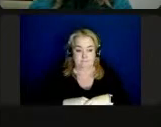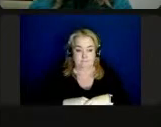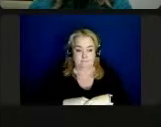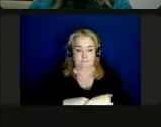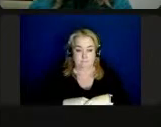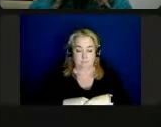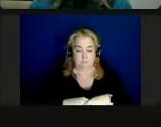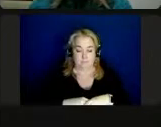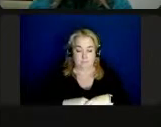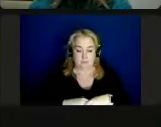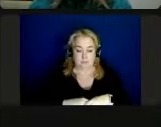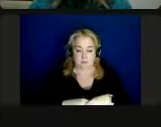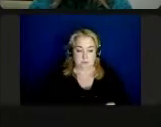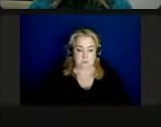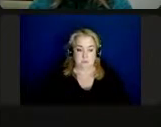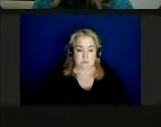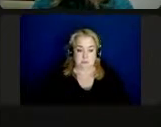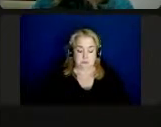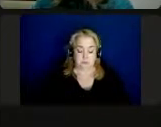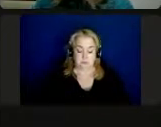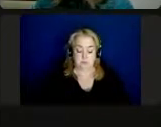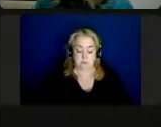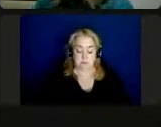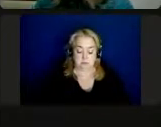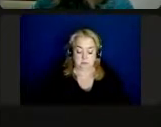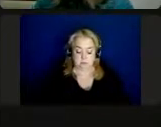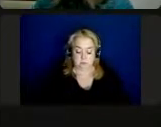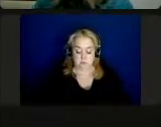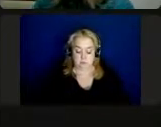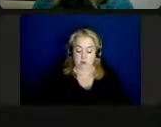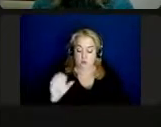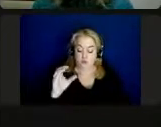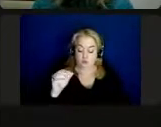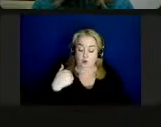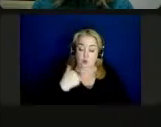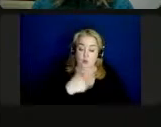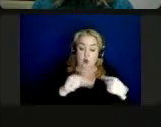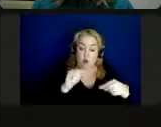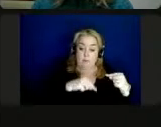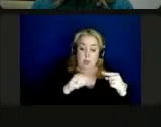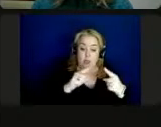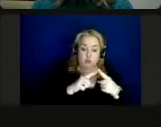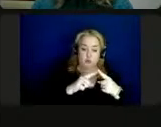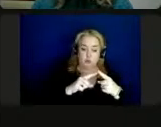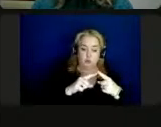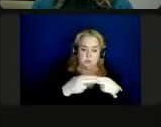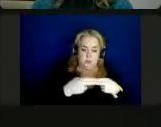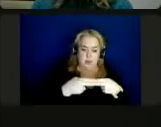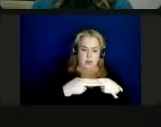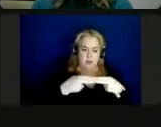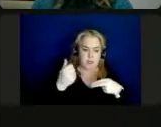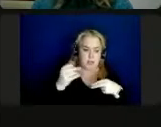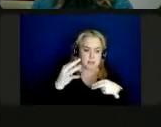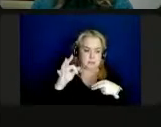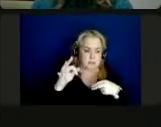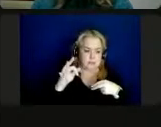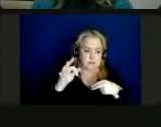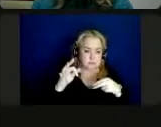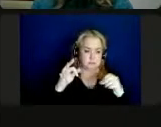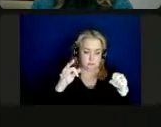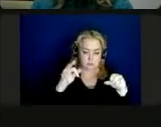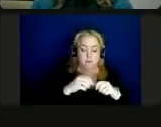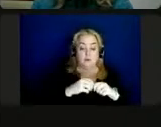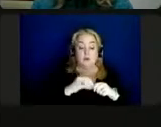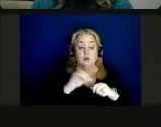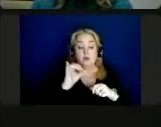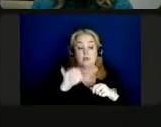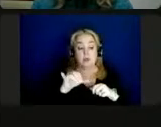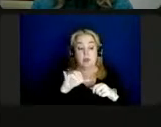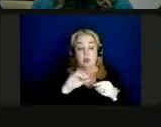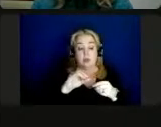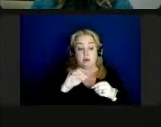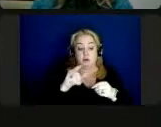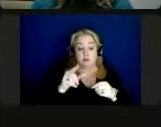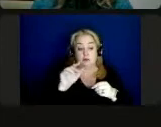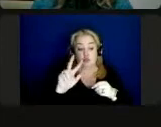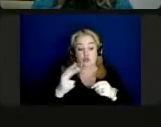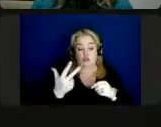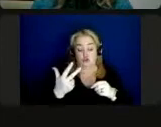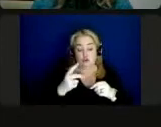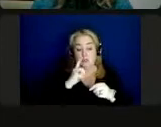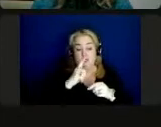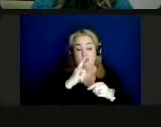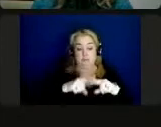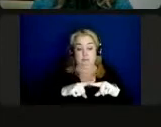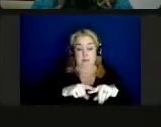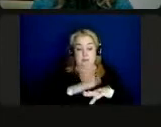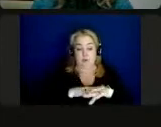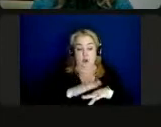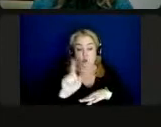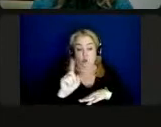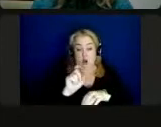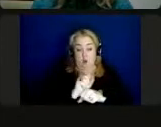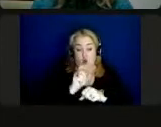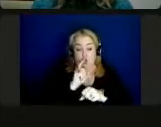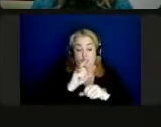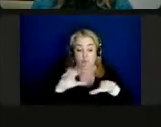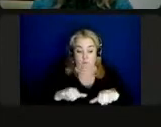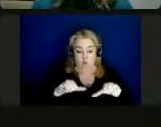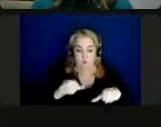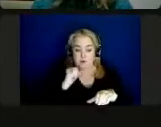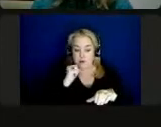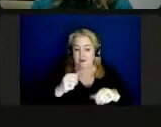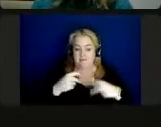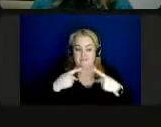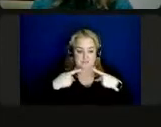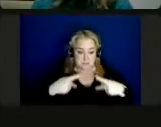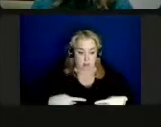SEND A FOUR TIMES THE WAGE SO